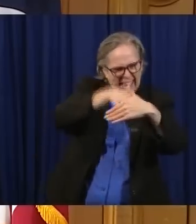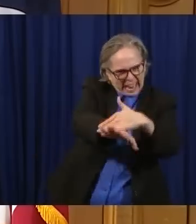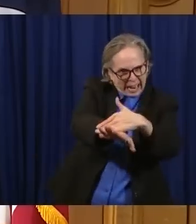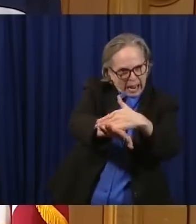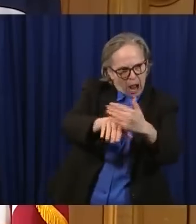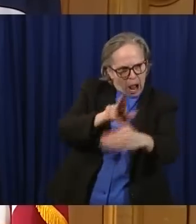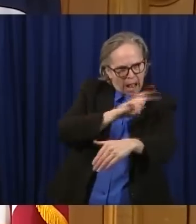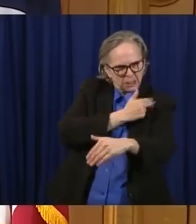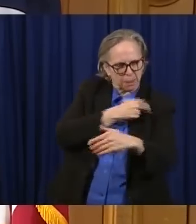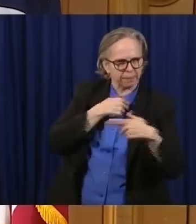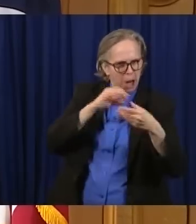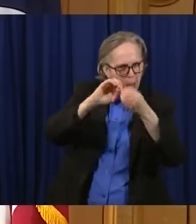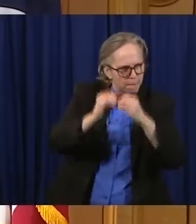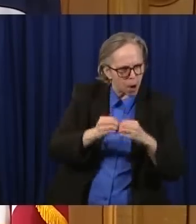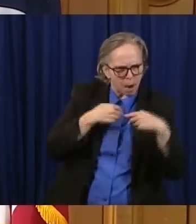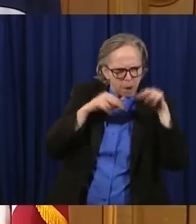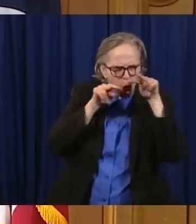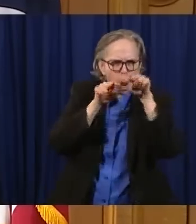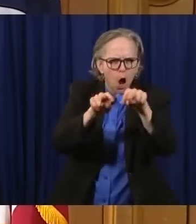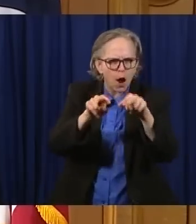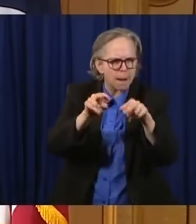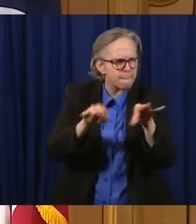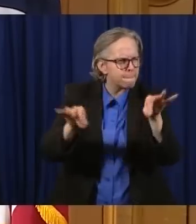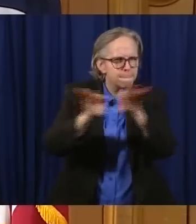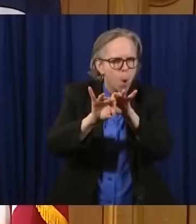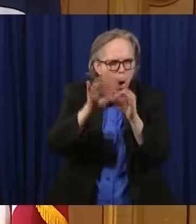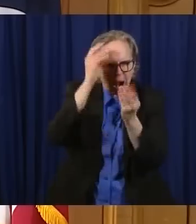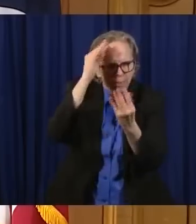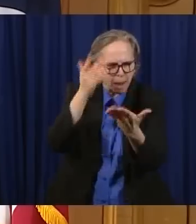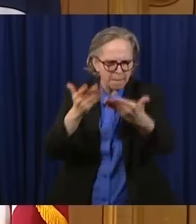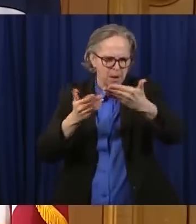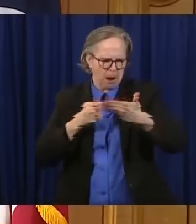ONE THING I LOOK AT ARE THE HOSPITAL ADMISSIONS. THE ADMISSION, PEOPLE GOING IN